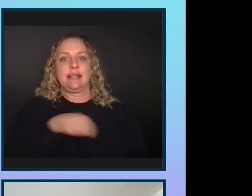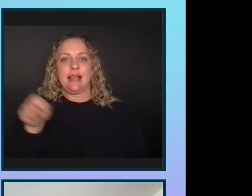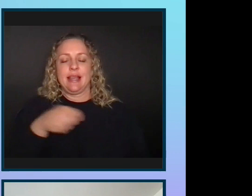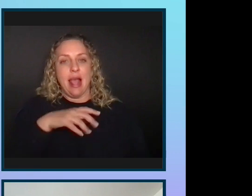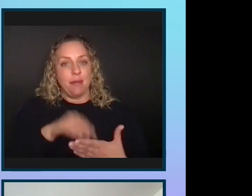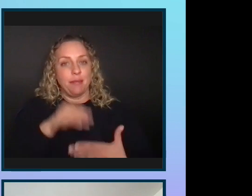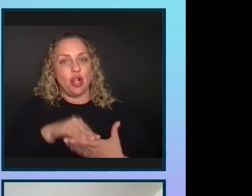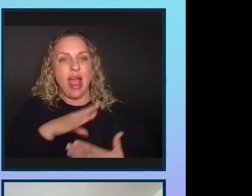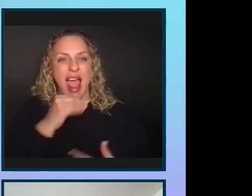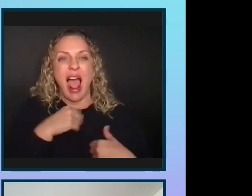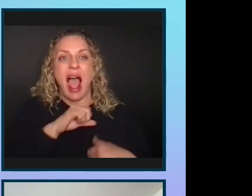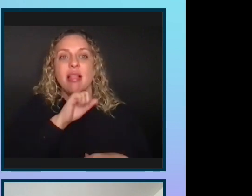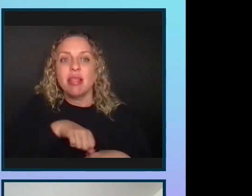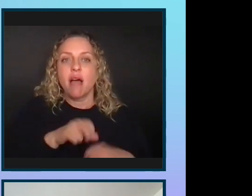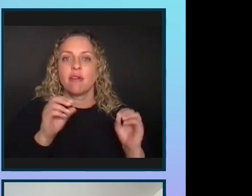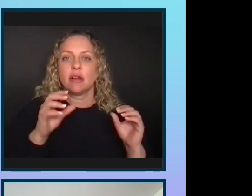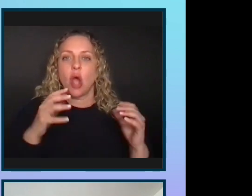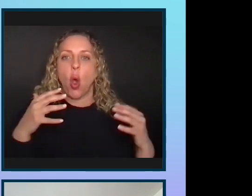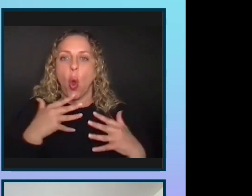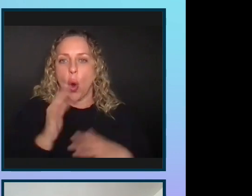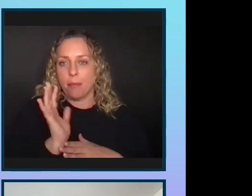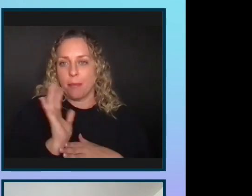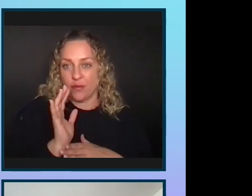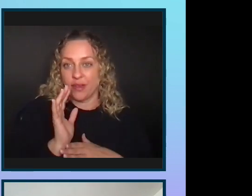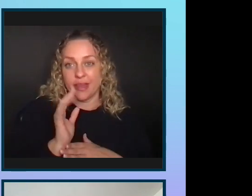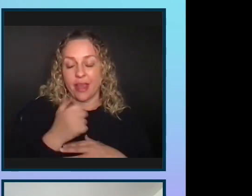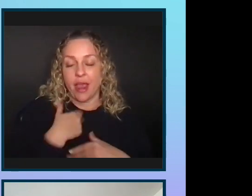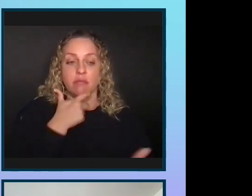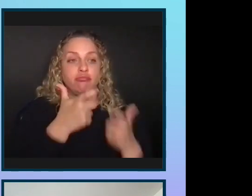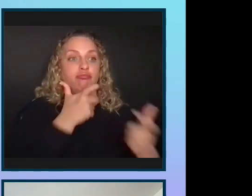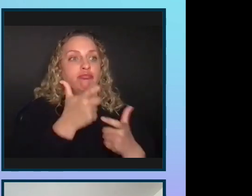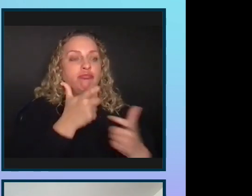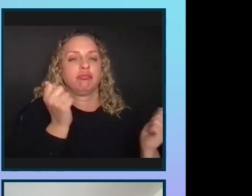like if there's a horror movie that's been released in the last few years, I've probably either seen it or read about it,